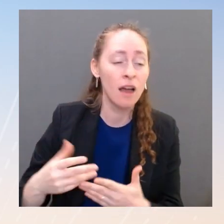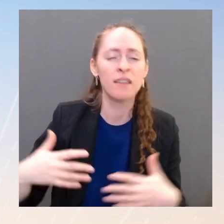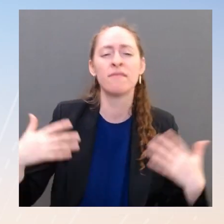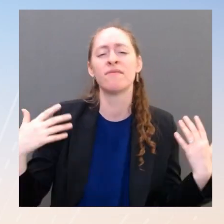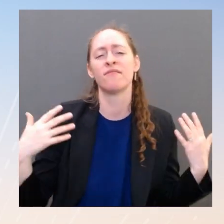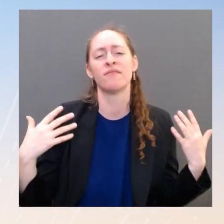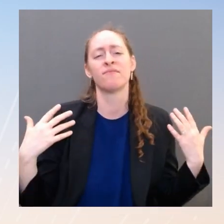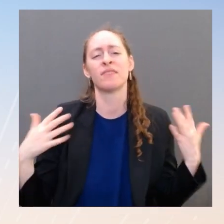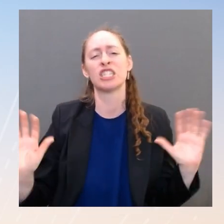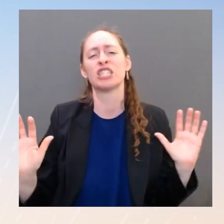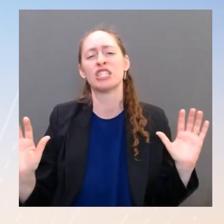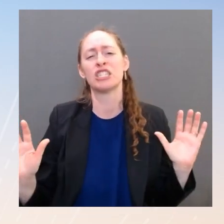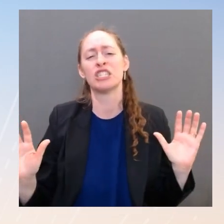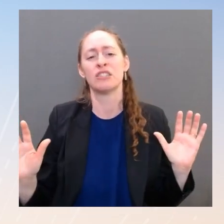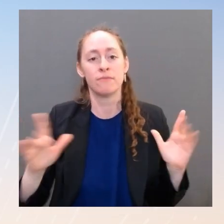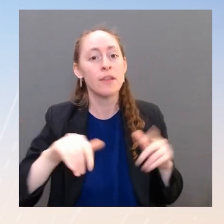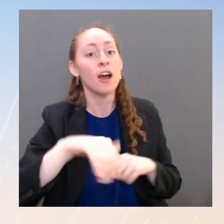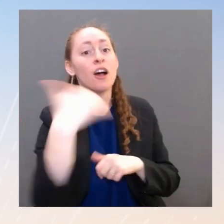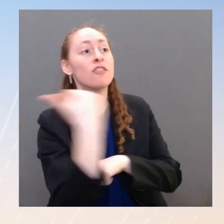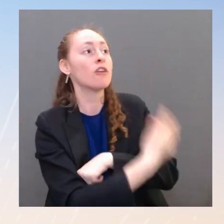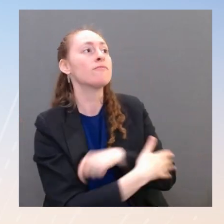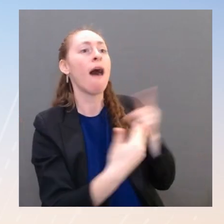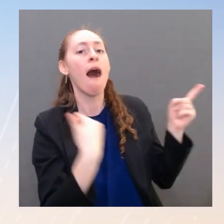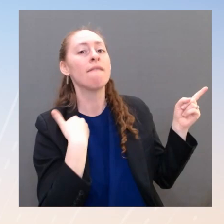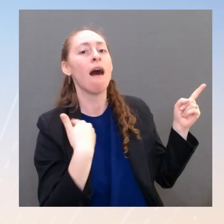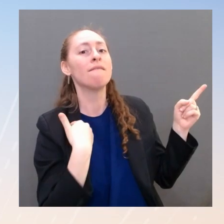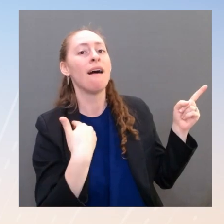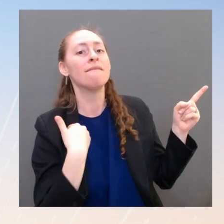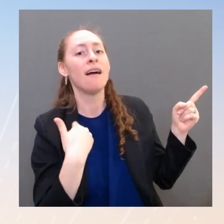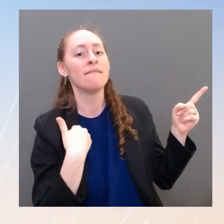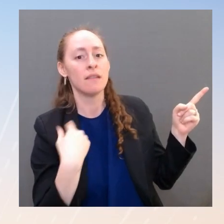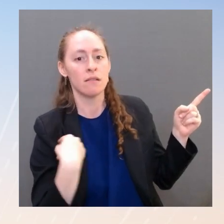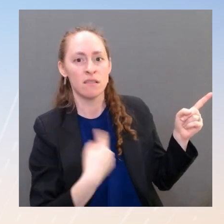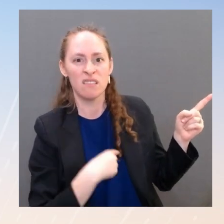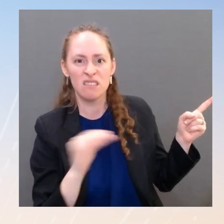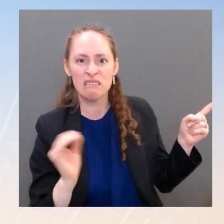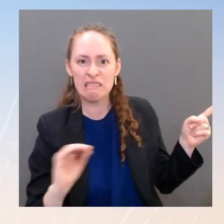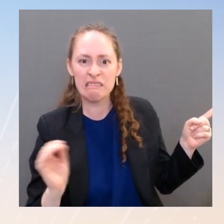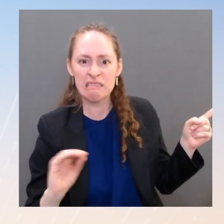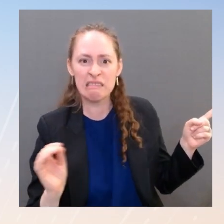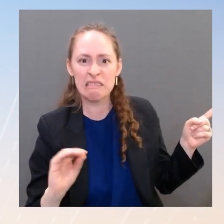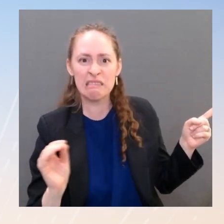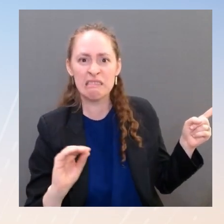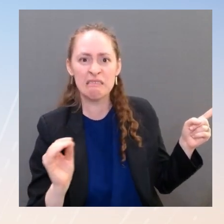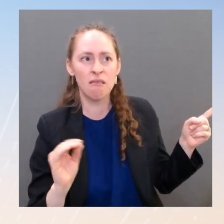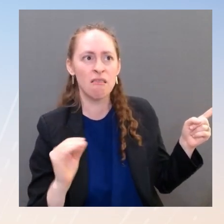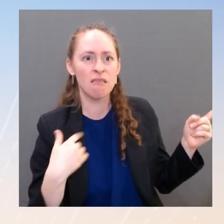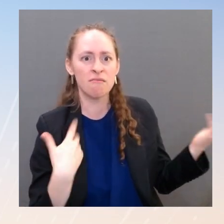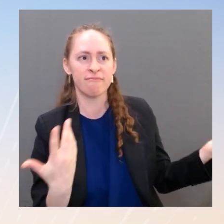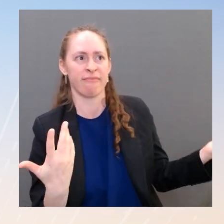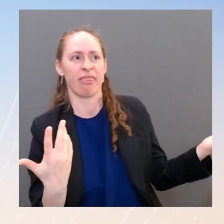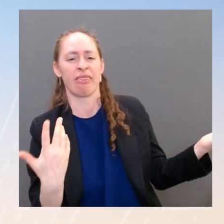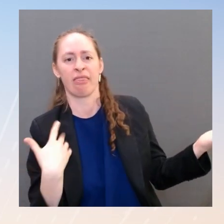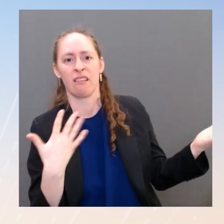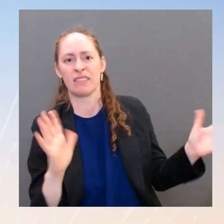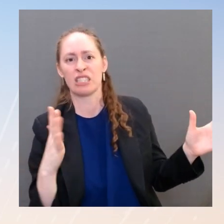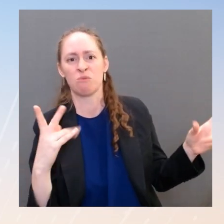which is exactly the opposite of the place we've generally been. The Press: And one last question. The Vice President tested negative. Ms. Psaki: Yes. The Press: I understand she will be returning to work. Ms. Psaki: Yeah.